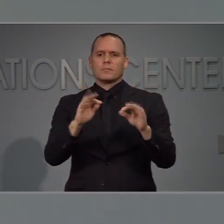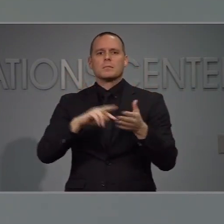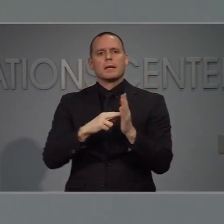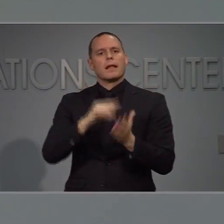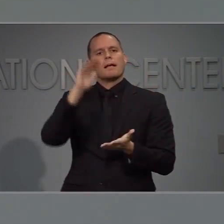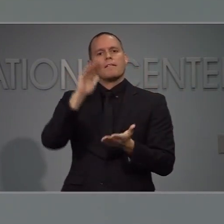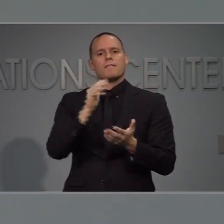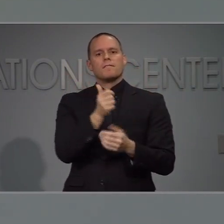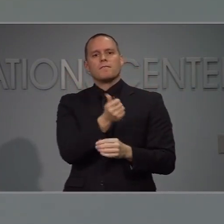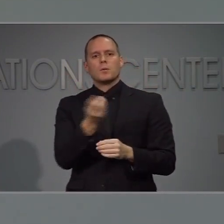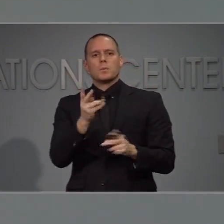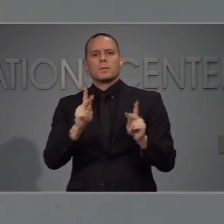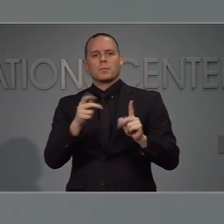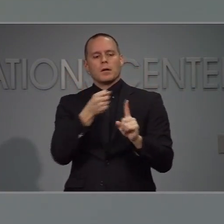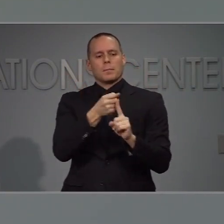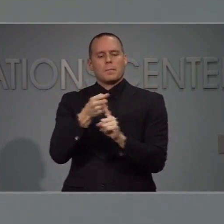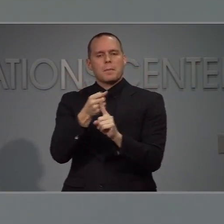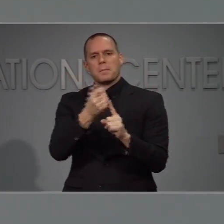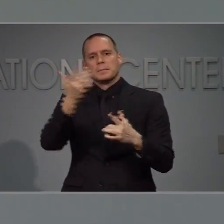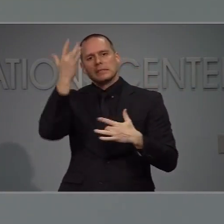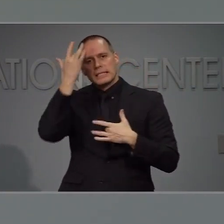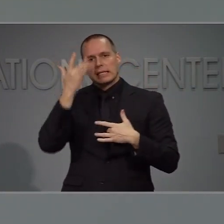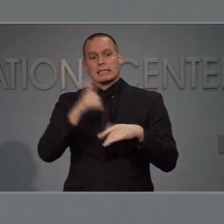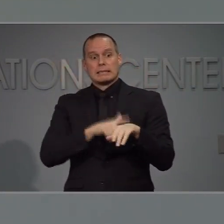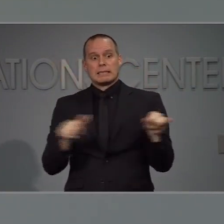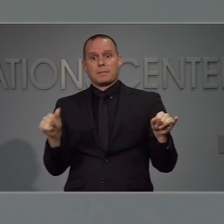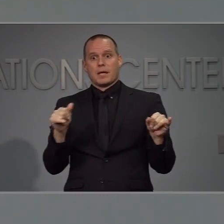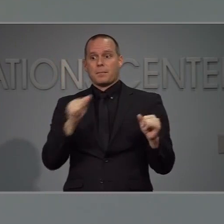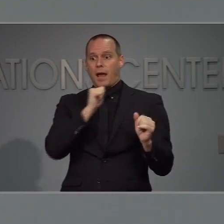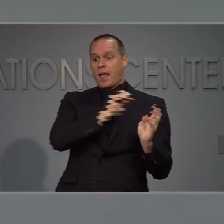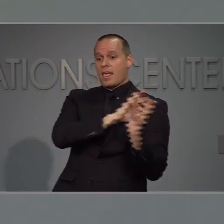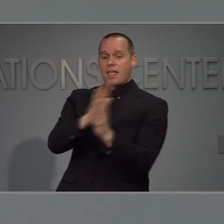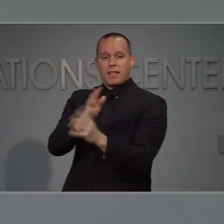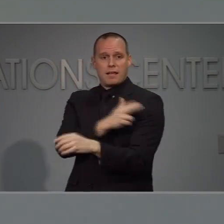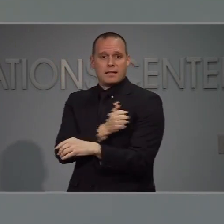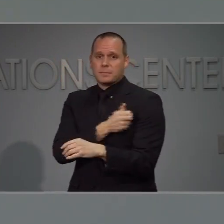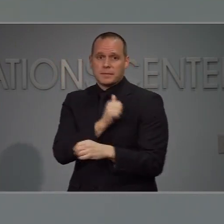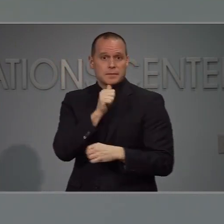YOU. THAT IS THE POWER. IT MEANS